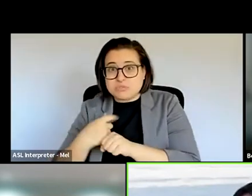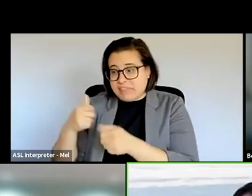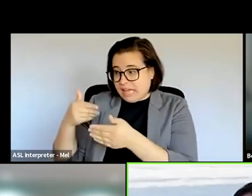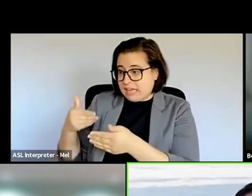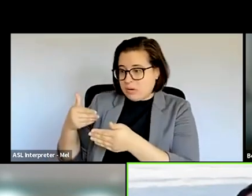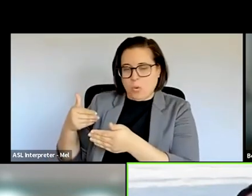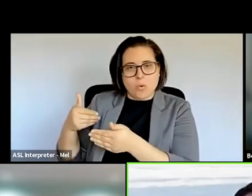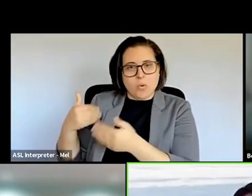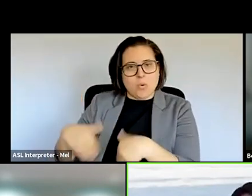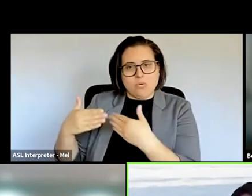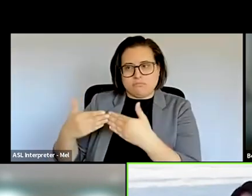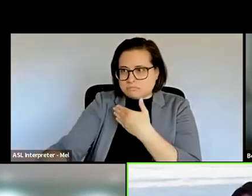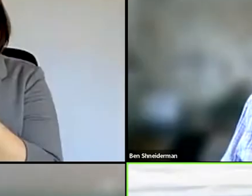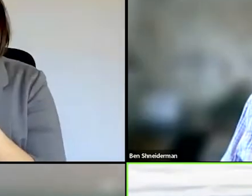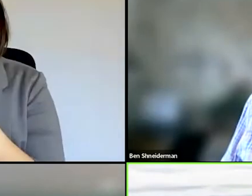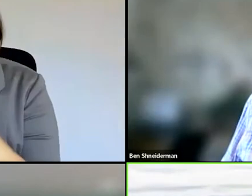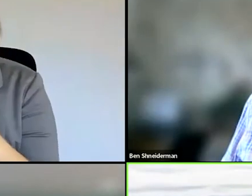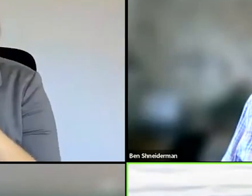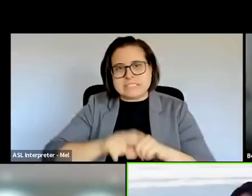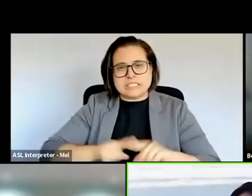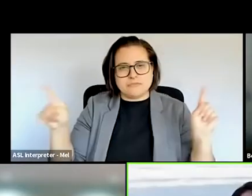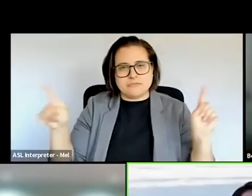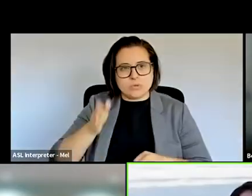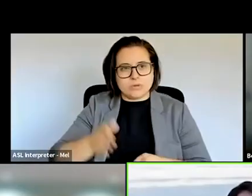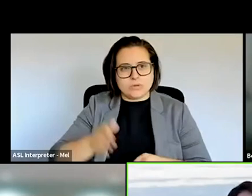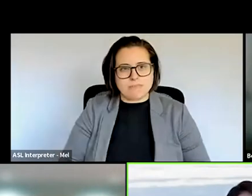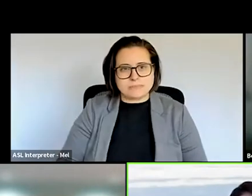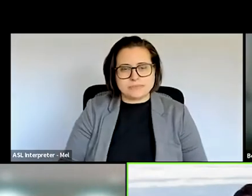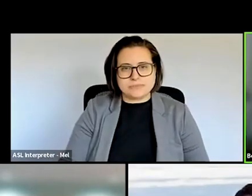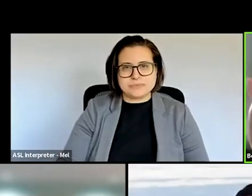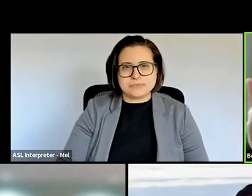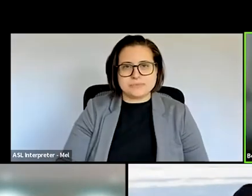from what we see today okay. So I want to -- >>BEN SHNEIDERMAN: Really? If you look at